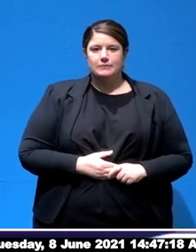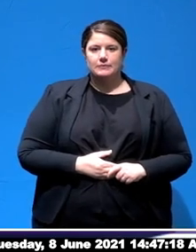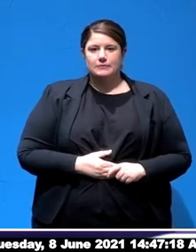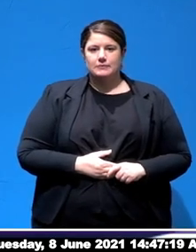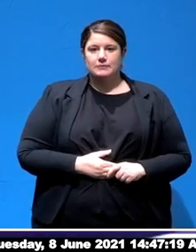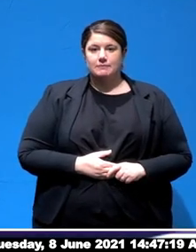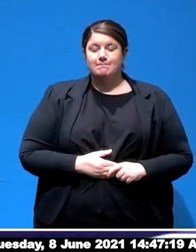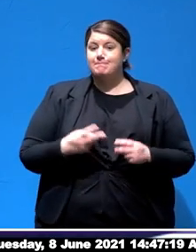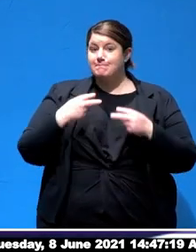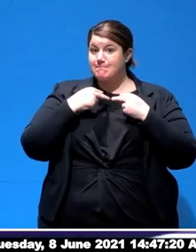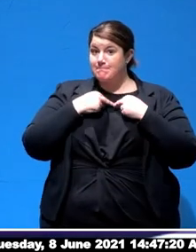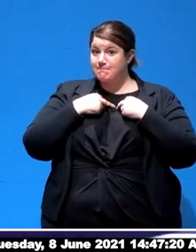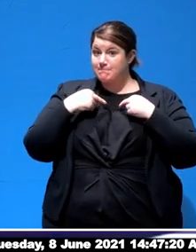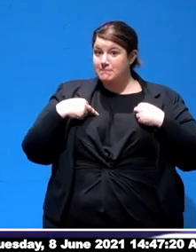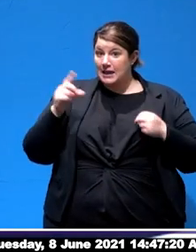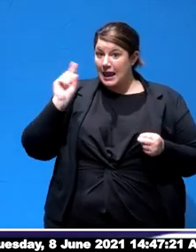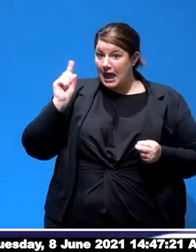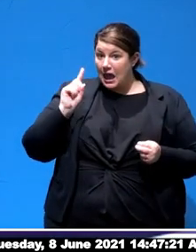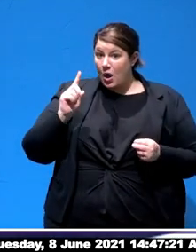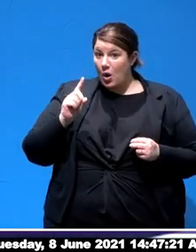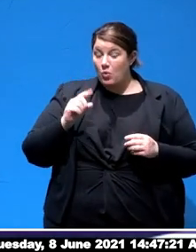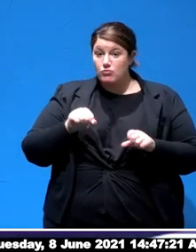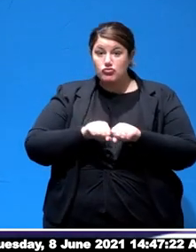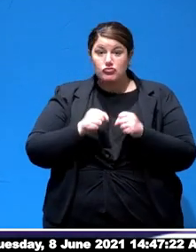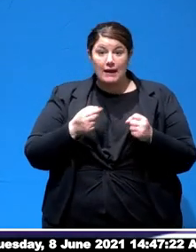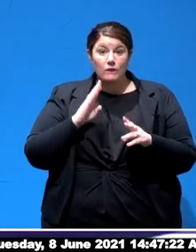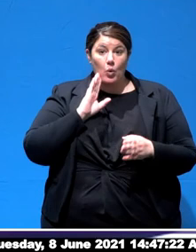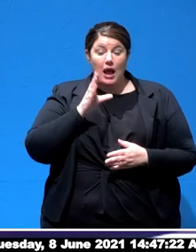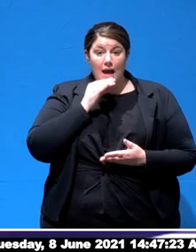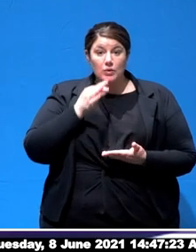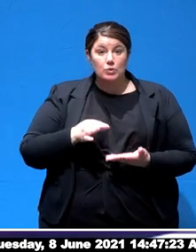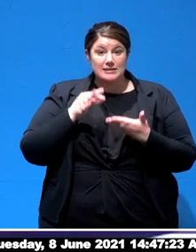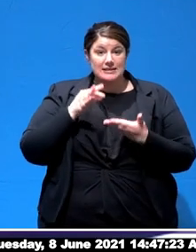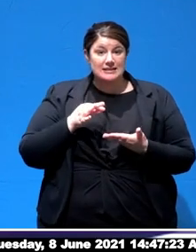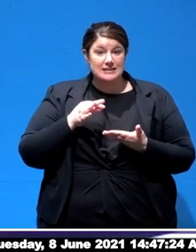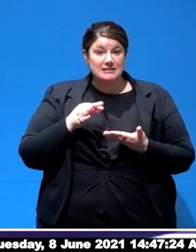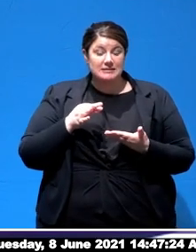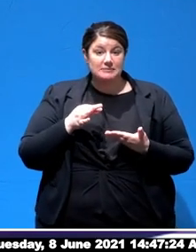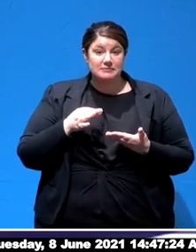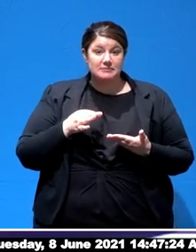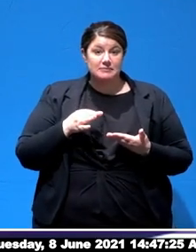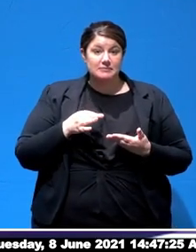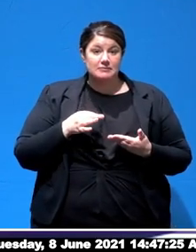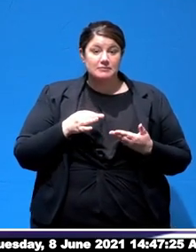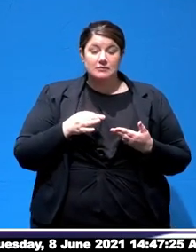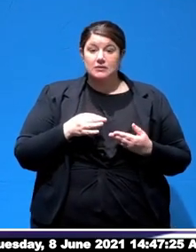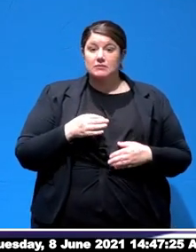Ms Bennett, is it appropriate to adjourn? It is now 2.50, more or less, in Adelaide.